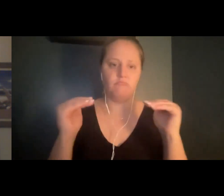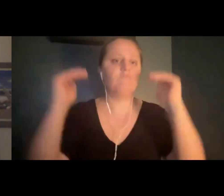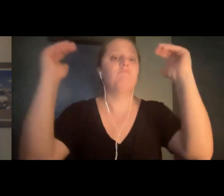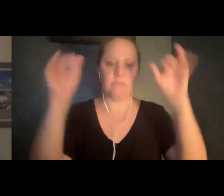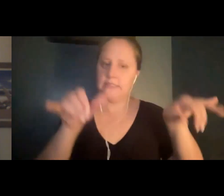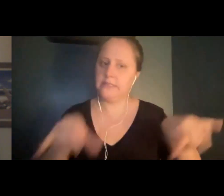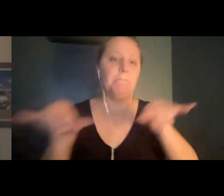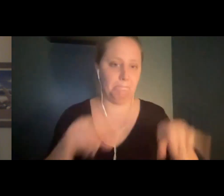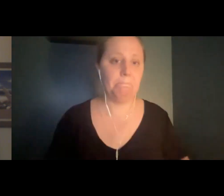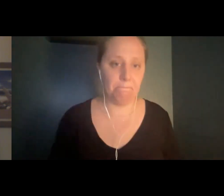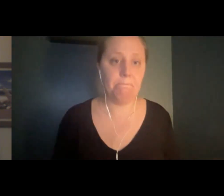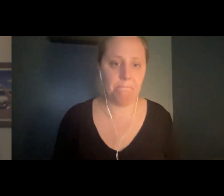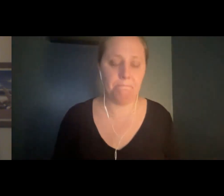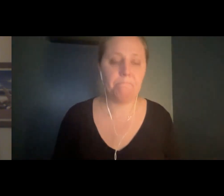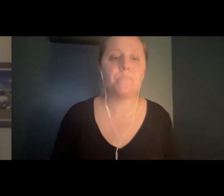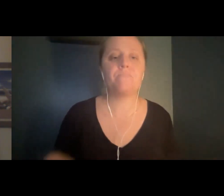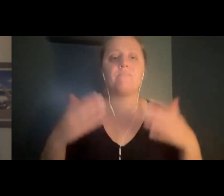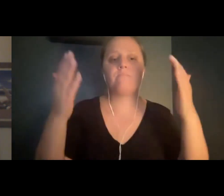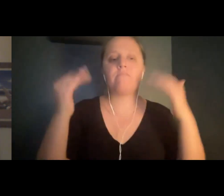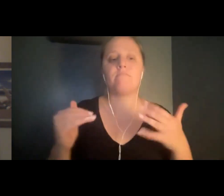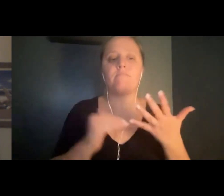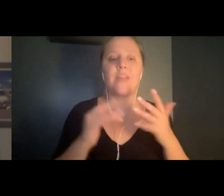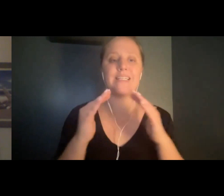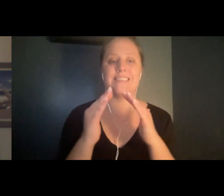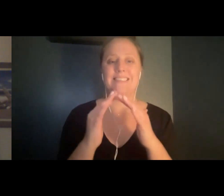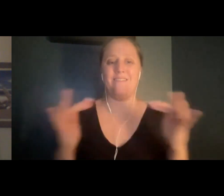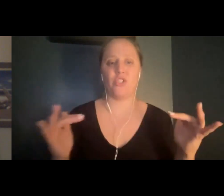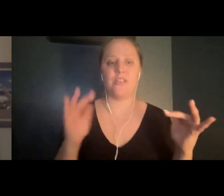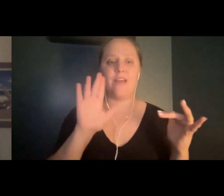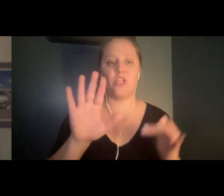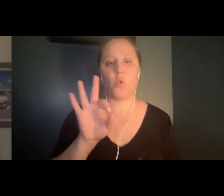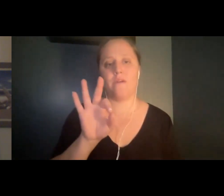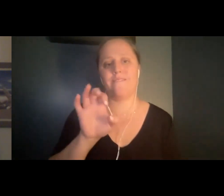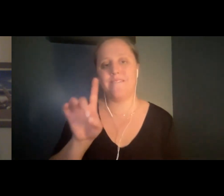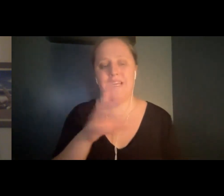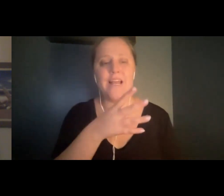The next one was diversifying your feed and amplifying voices